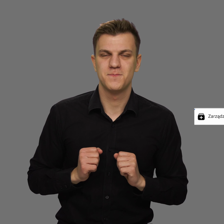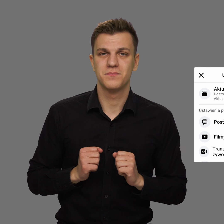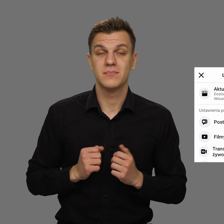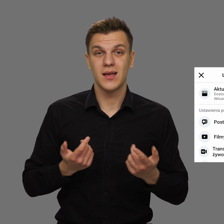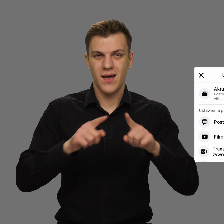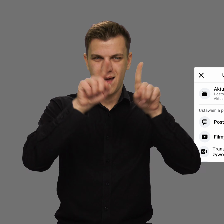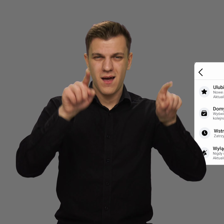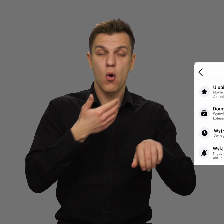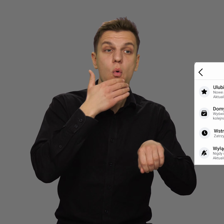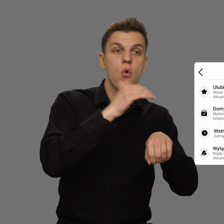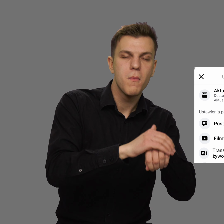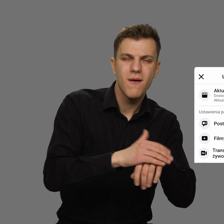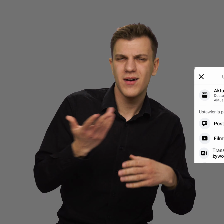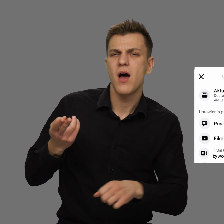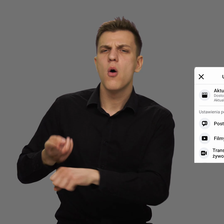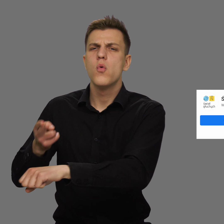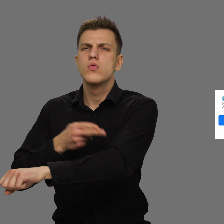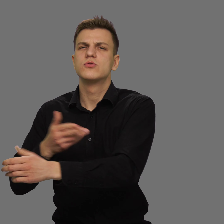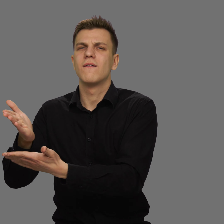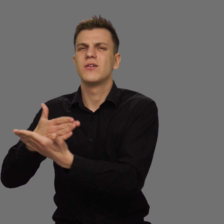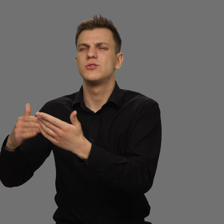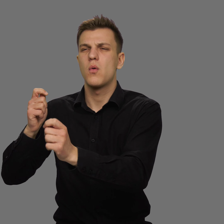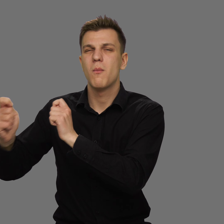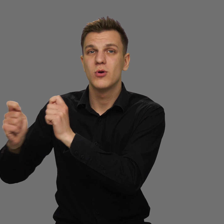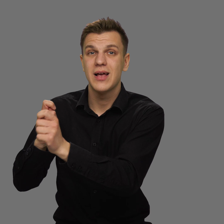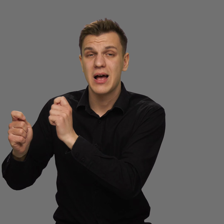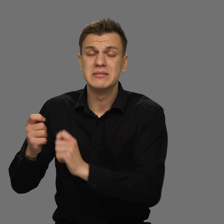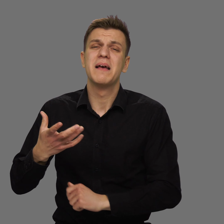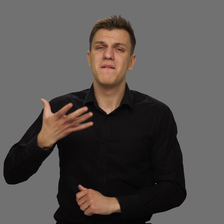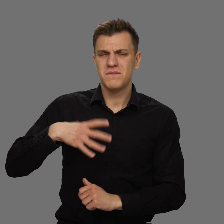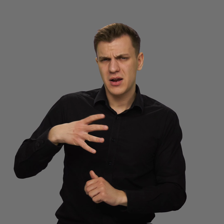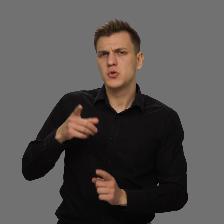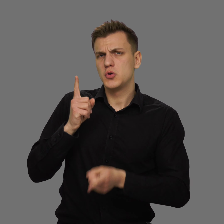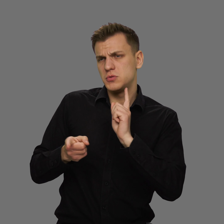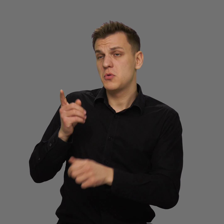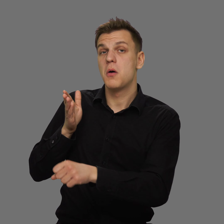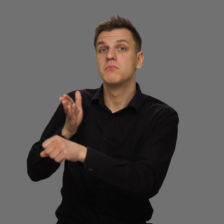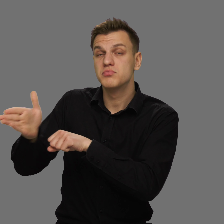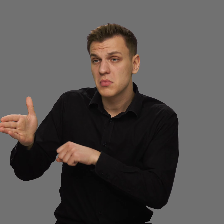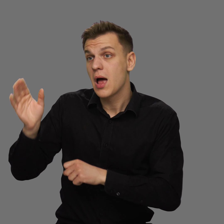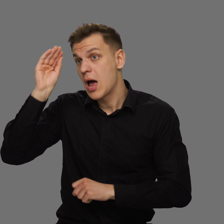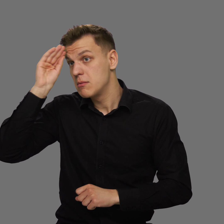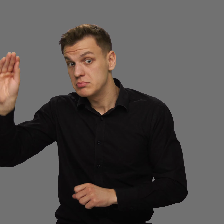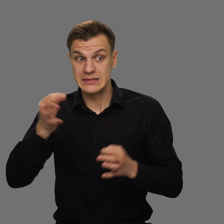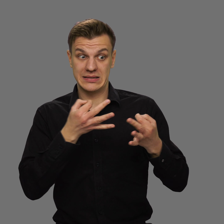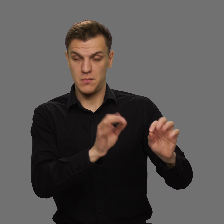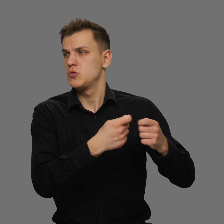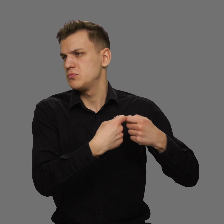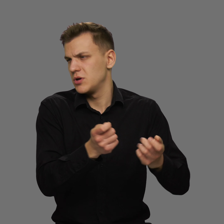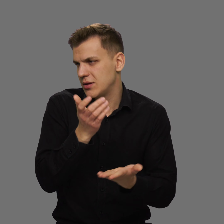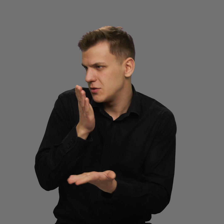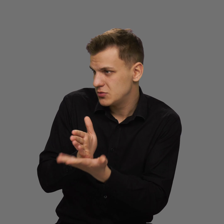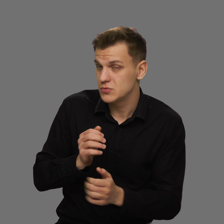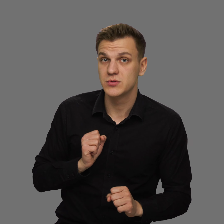Immediately after the sale of the car report this fact to the traffic department.